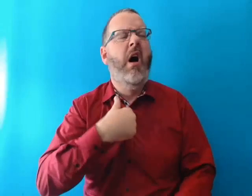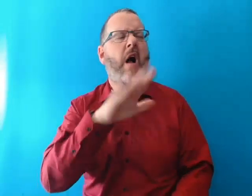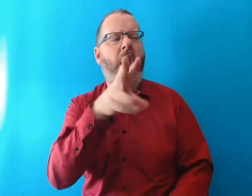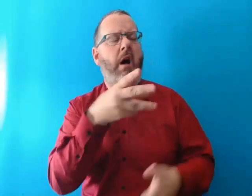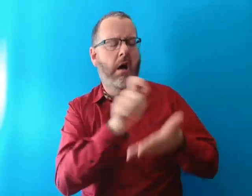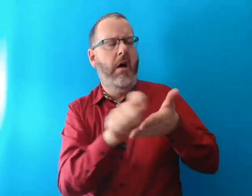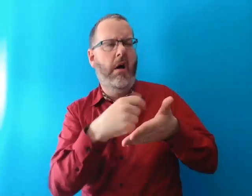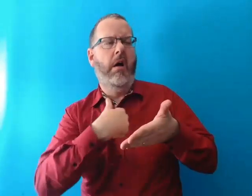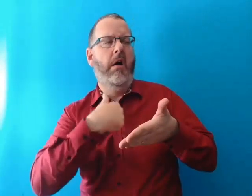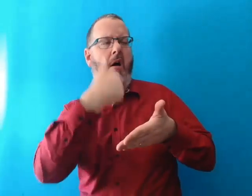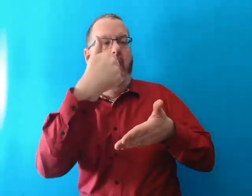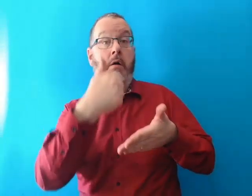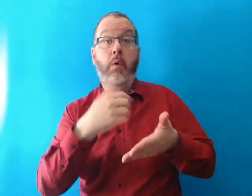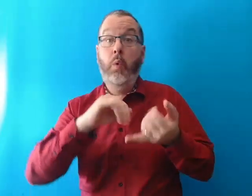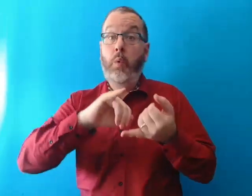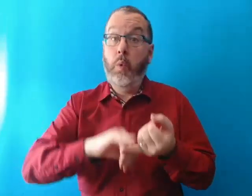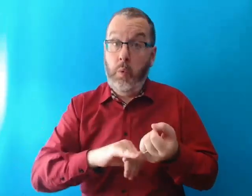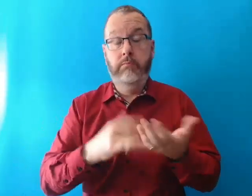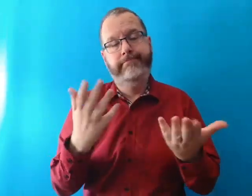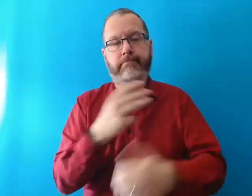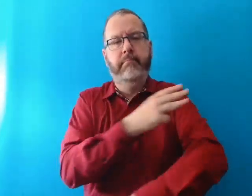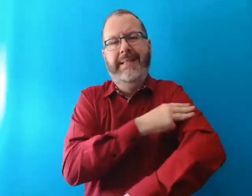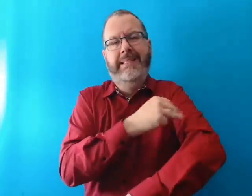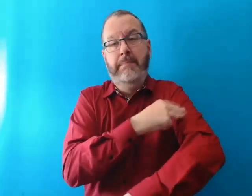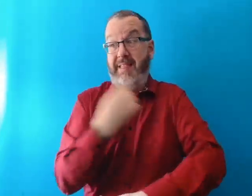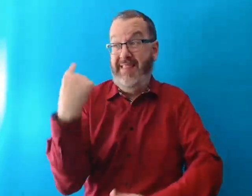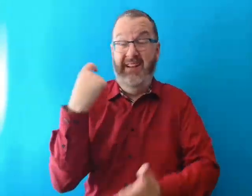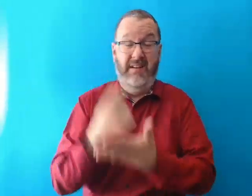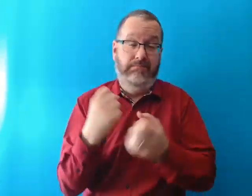This was probably a policeman whose job it was